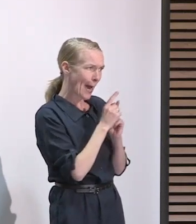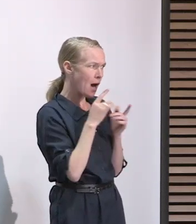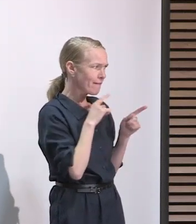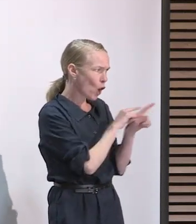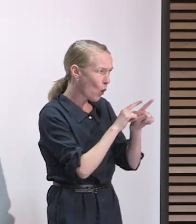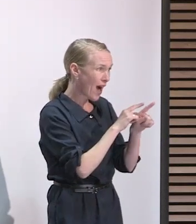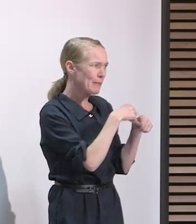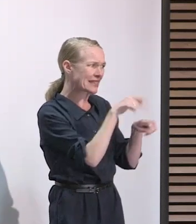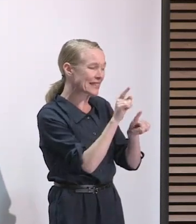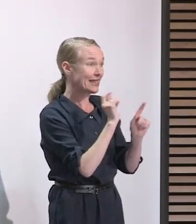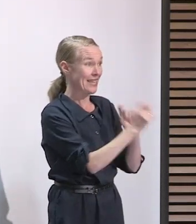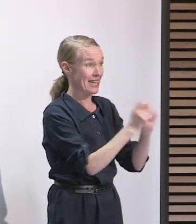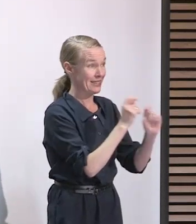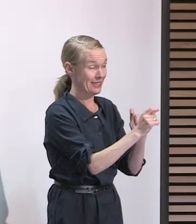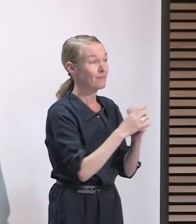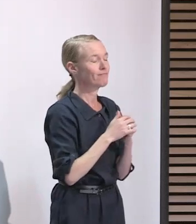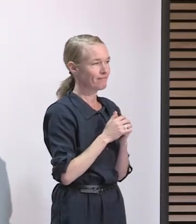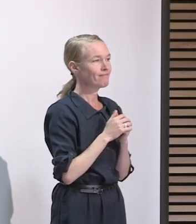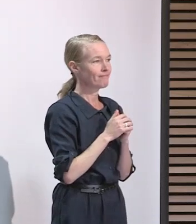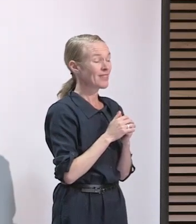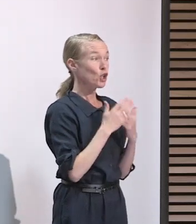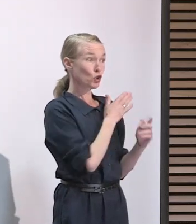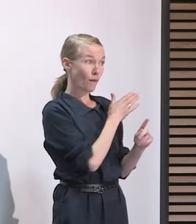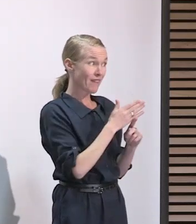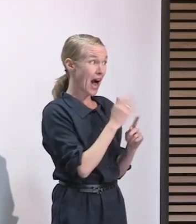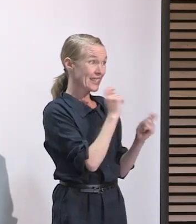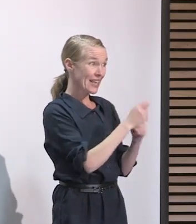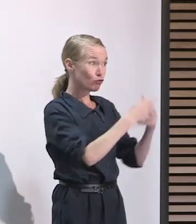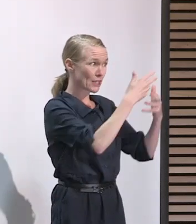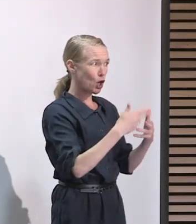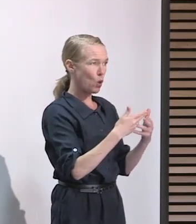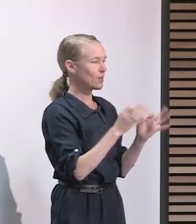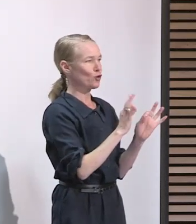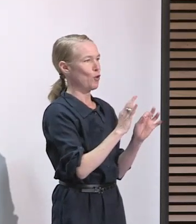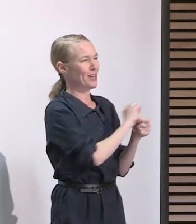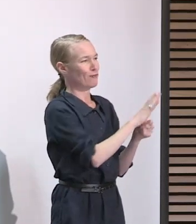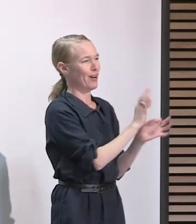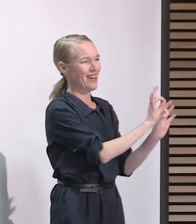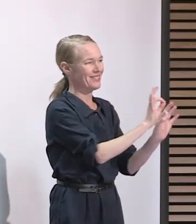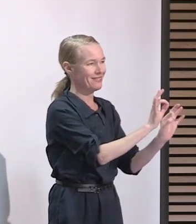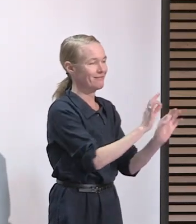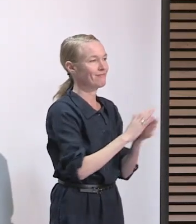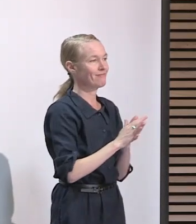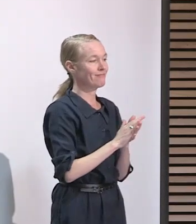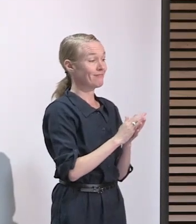of being very pro-active and cautionary, we are undertaking